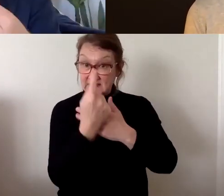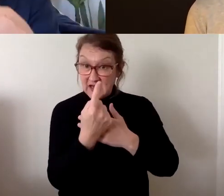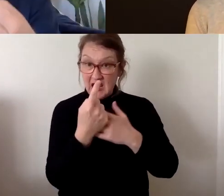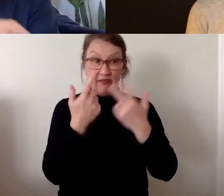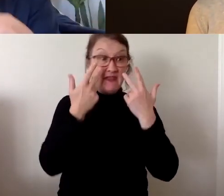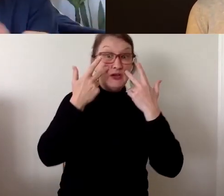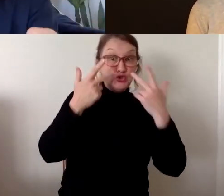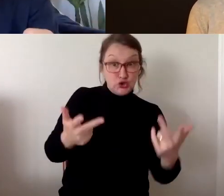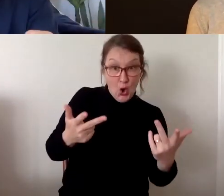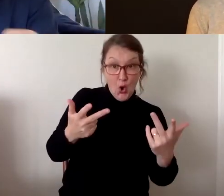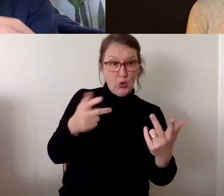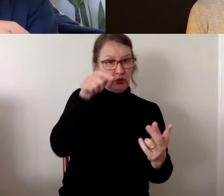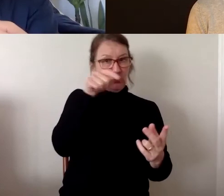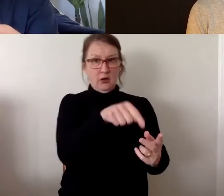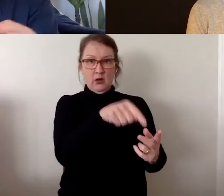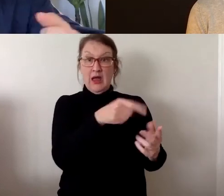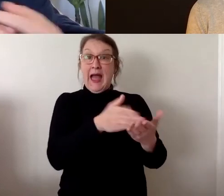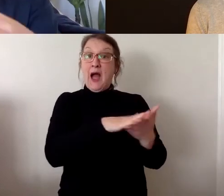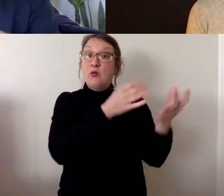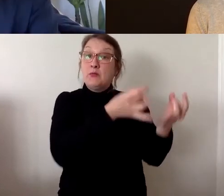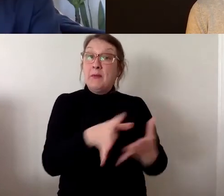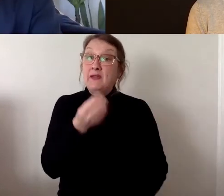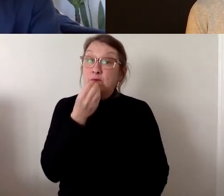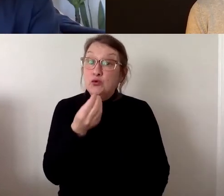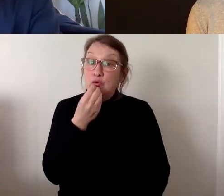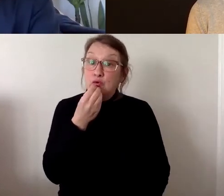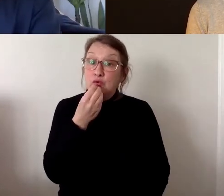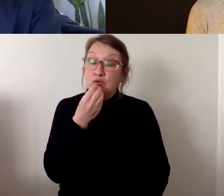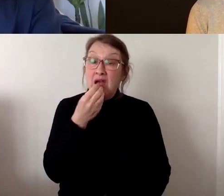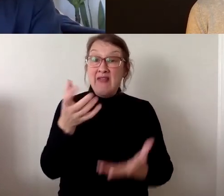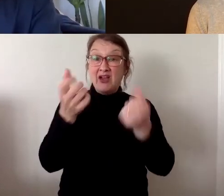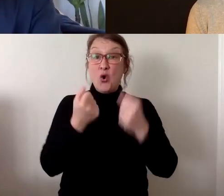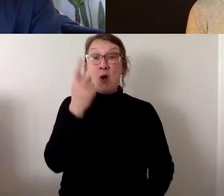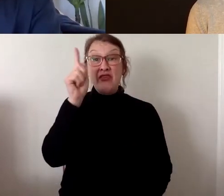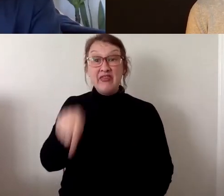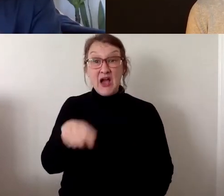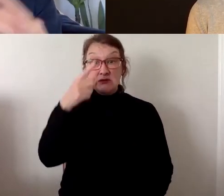how to prepare food, they ended up getting 1,000 people at that event.